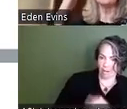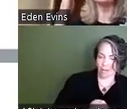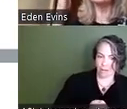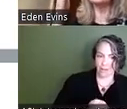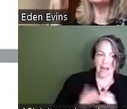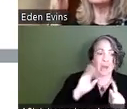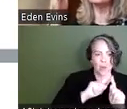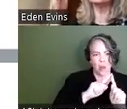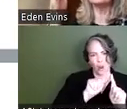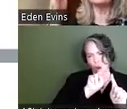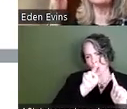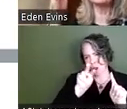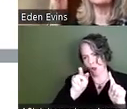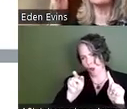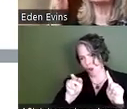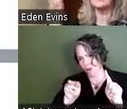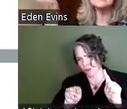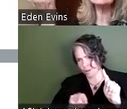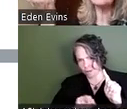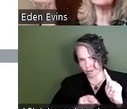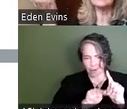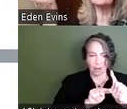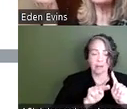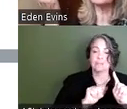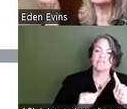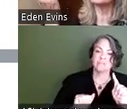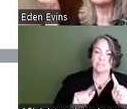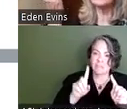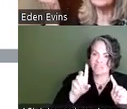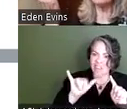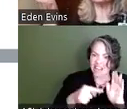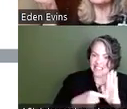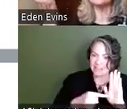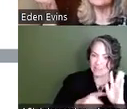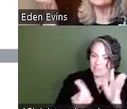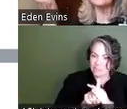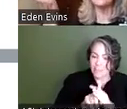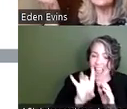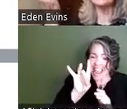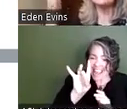we see individual symptoms present across eight different diagnoses pretty often. Right. And this